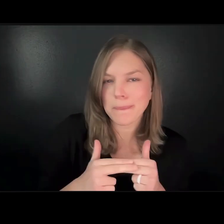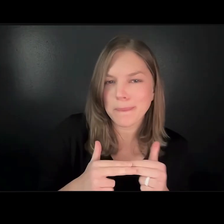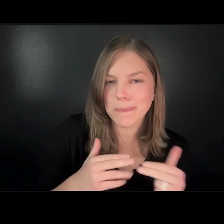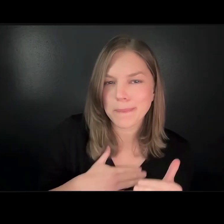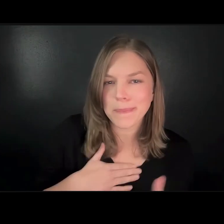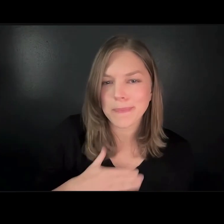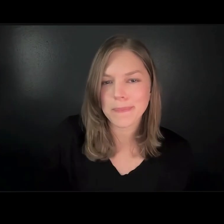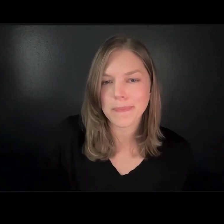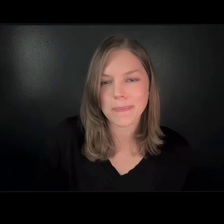Let's move on to the next slide.